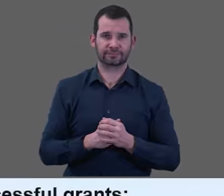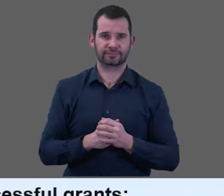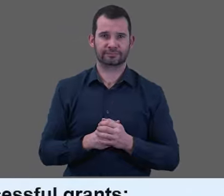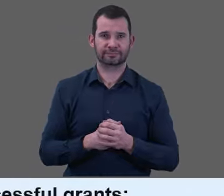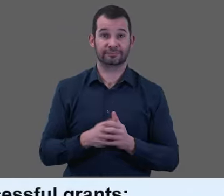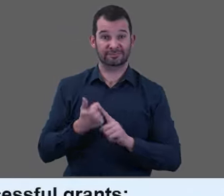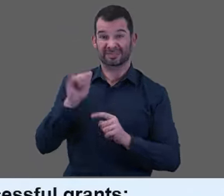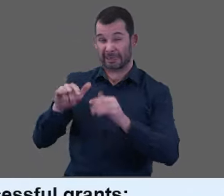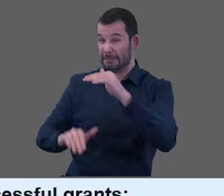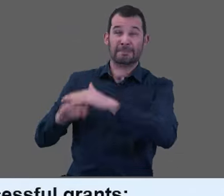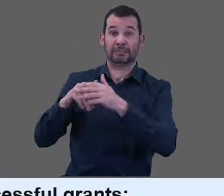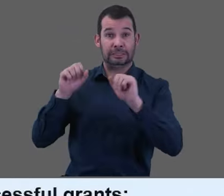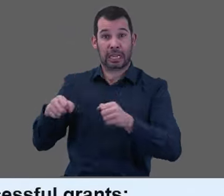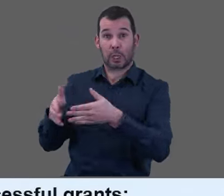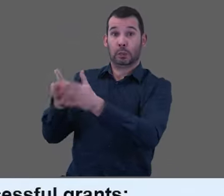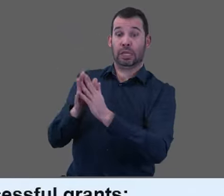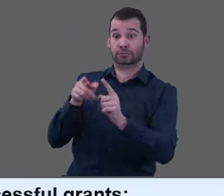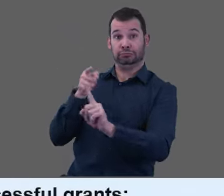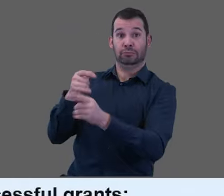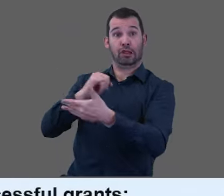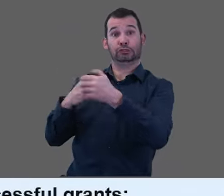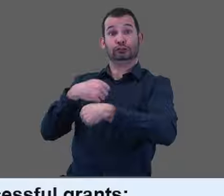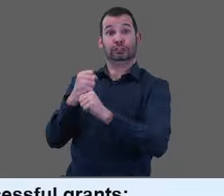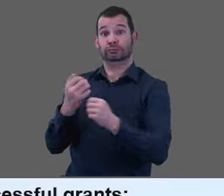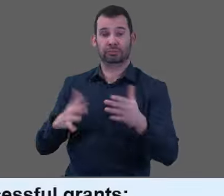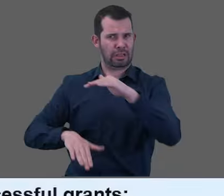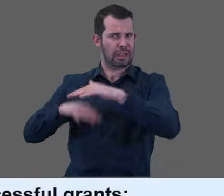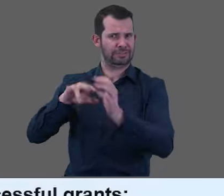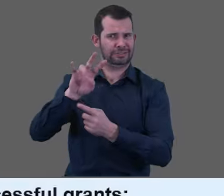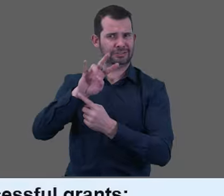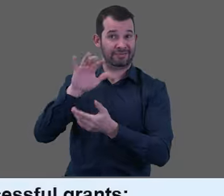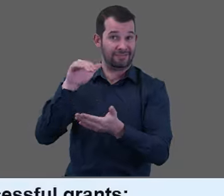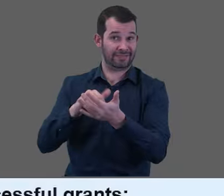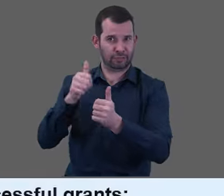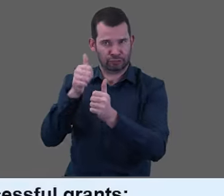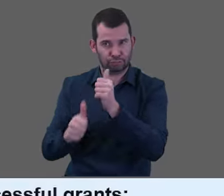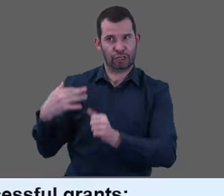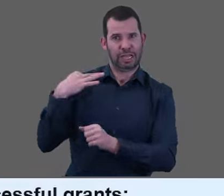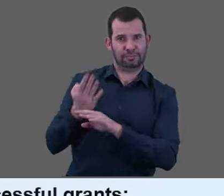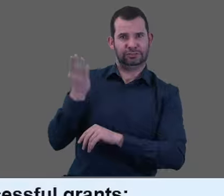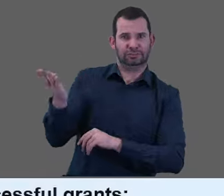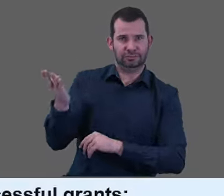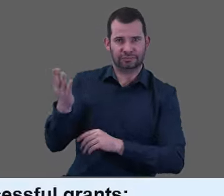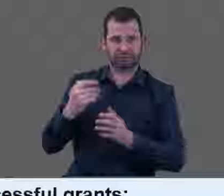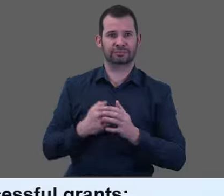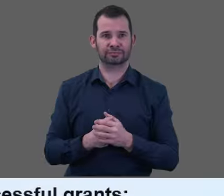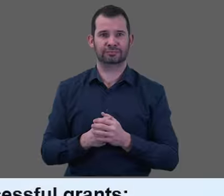The maximum you can request in Artistic Creation is up to $75,000 per application.